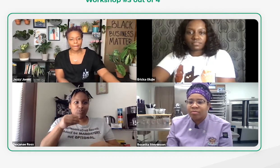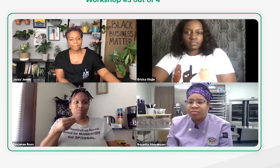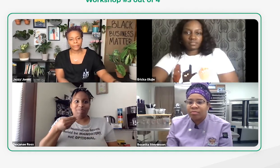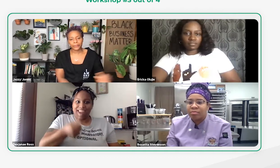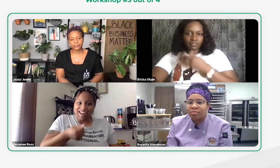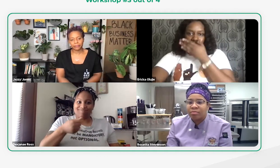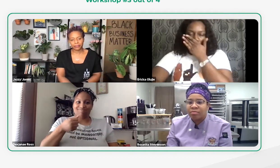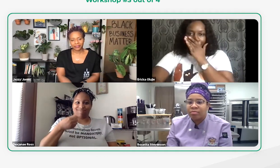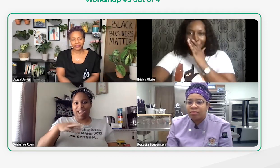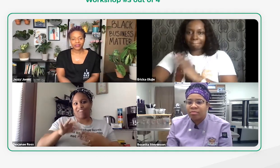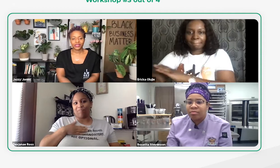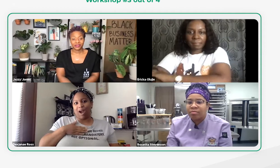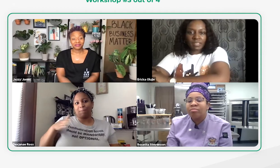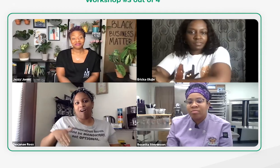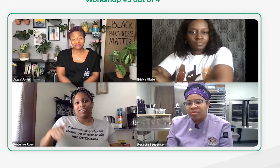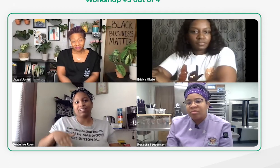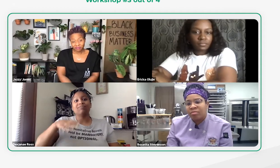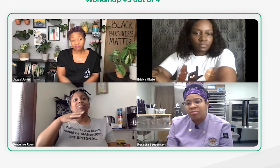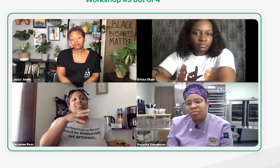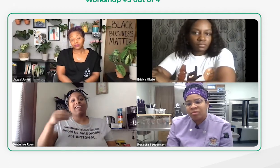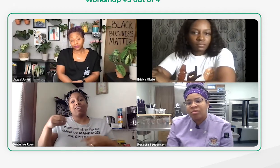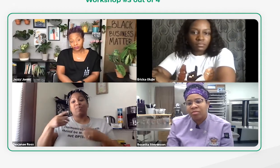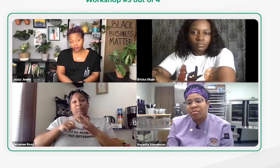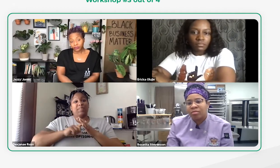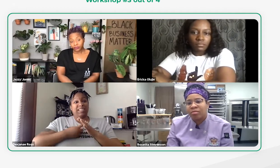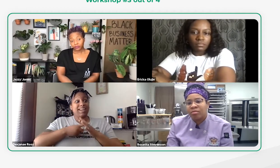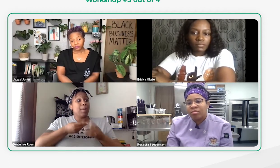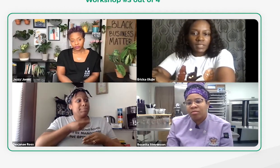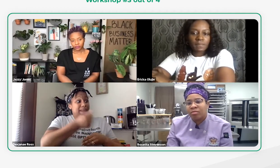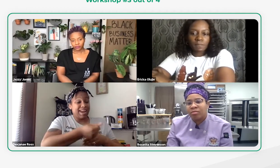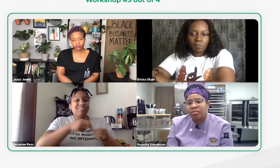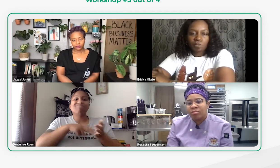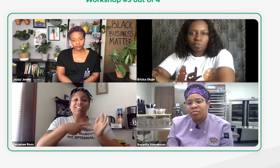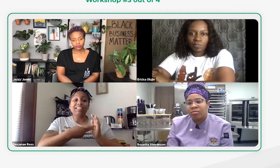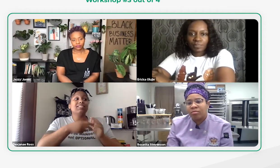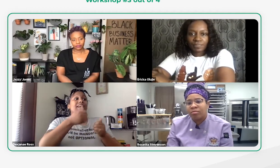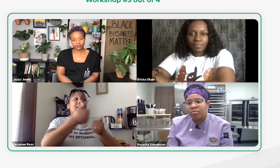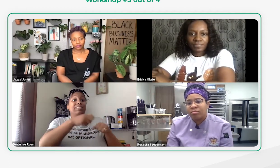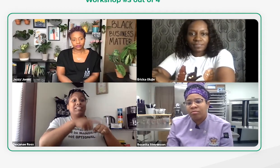In the beginning it was quite difficult, but I had to pay a lot out of my business